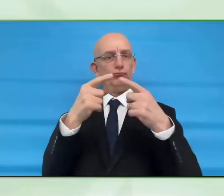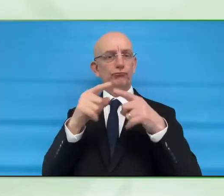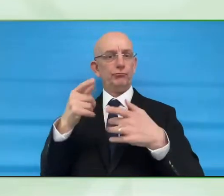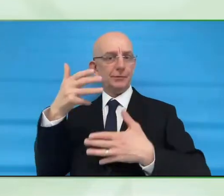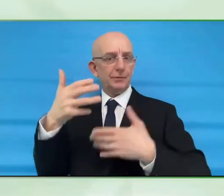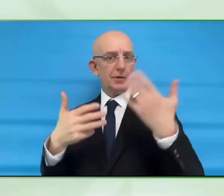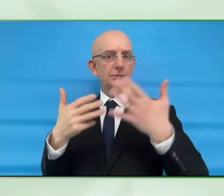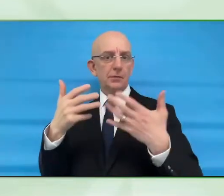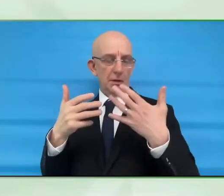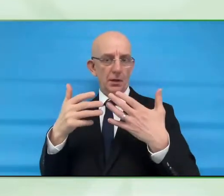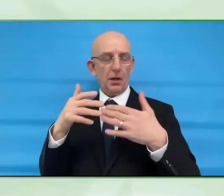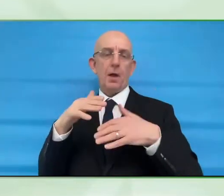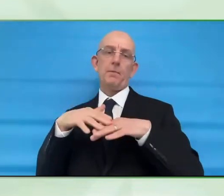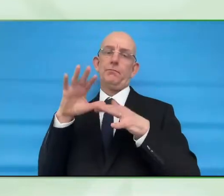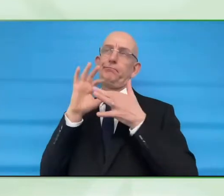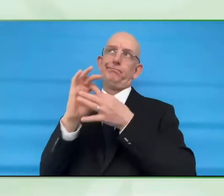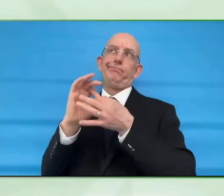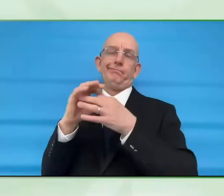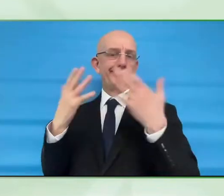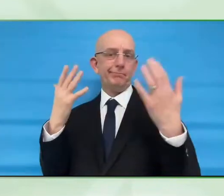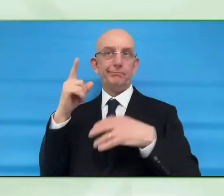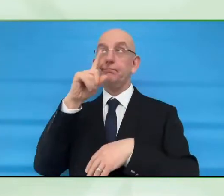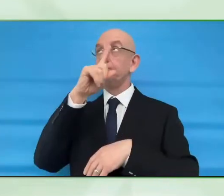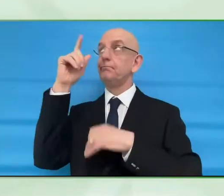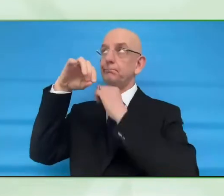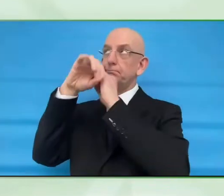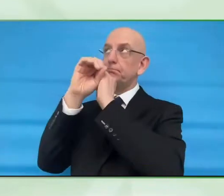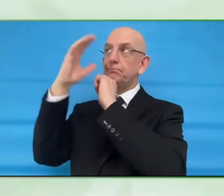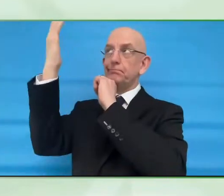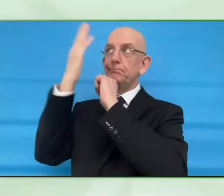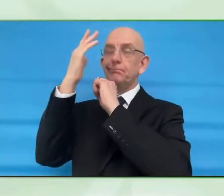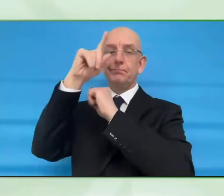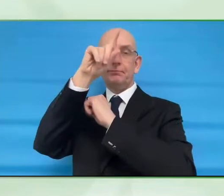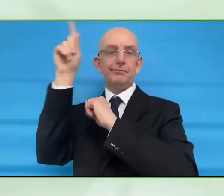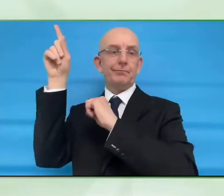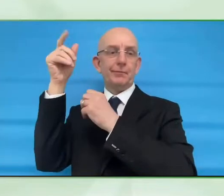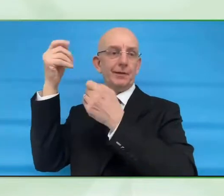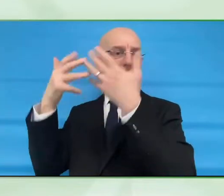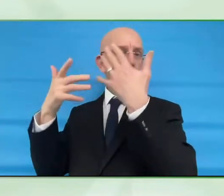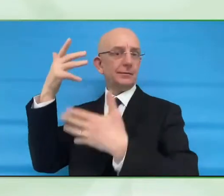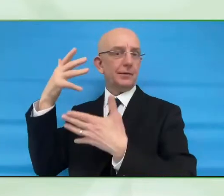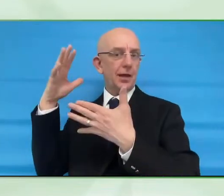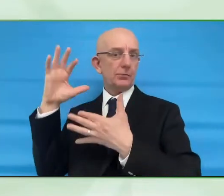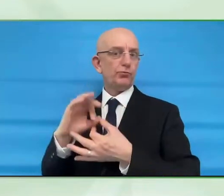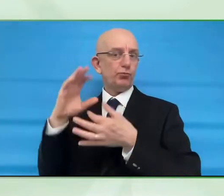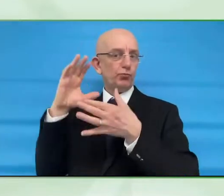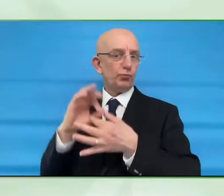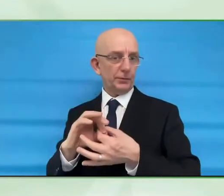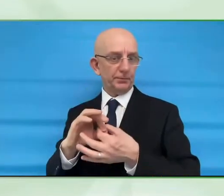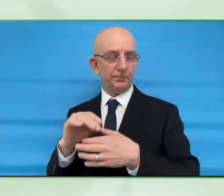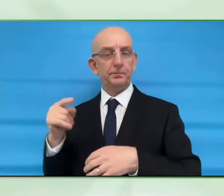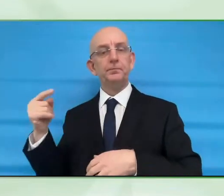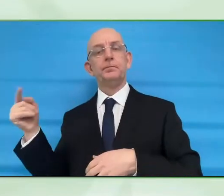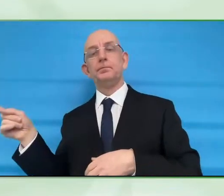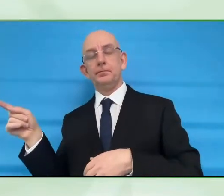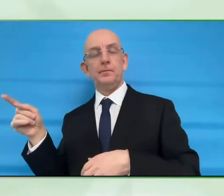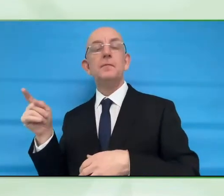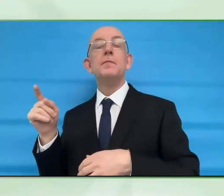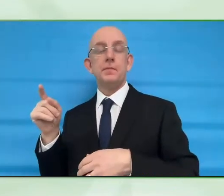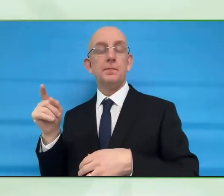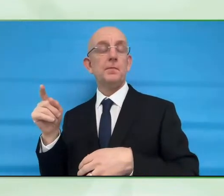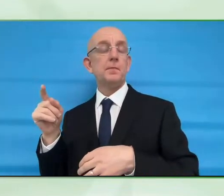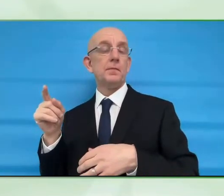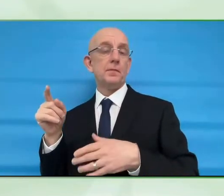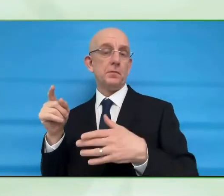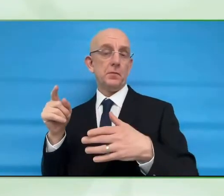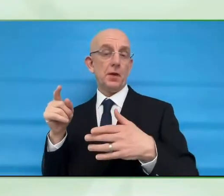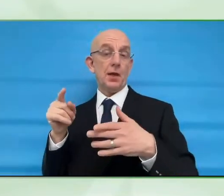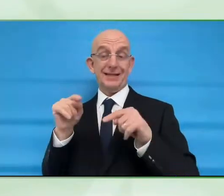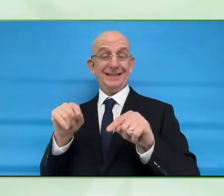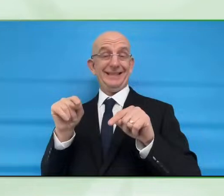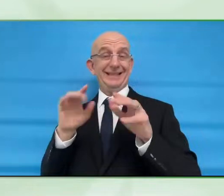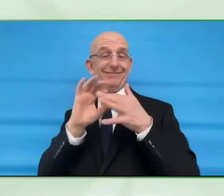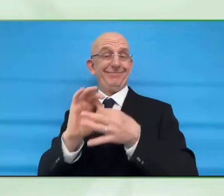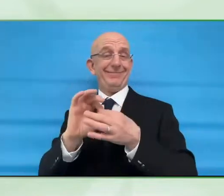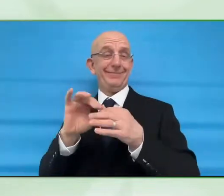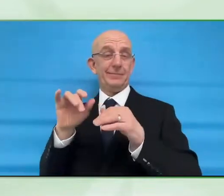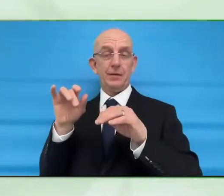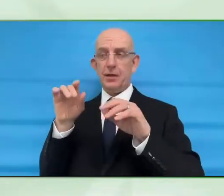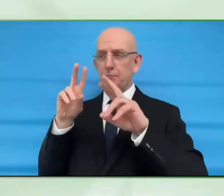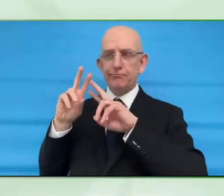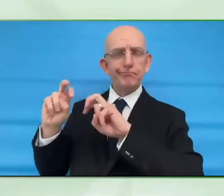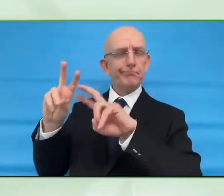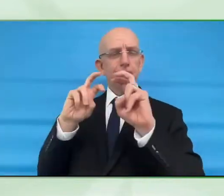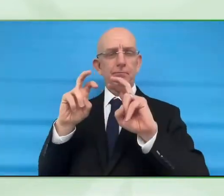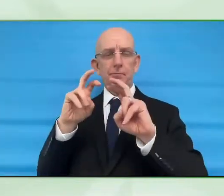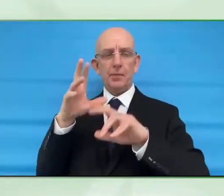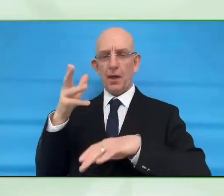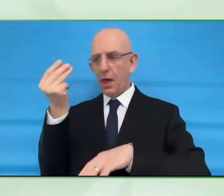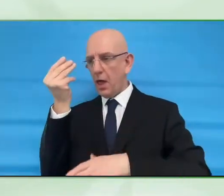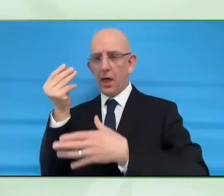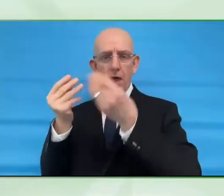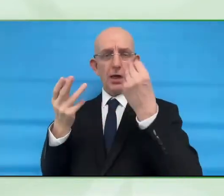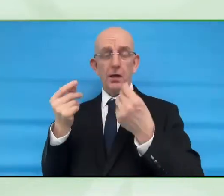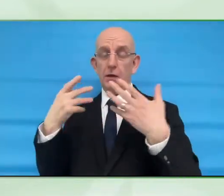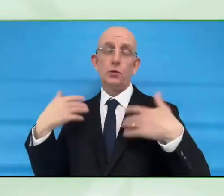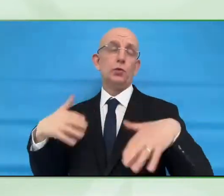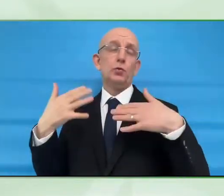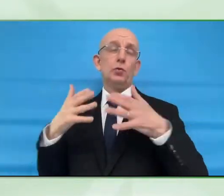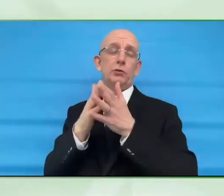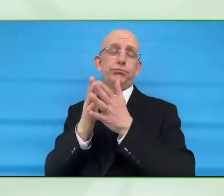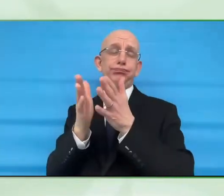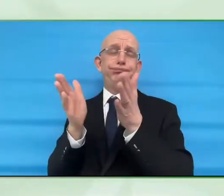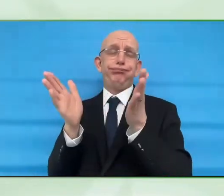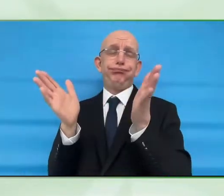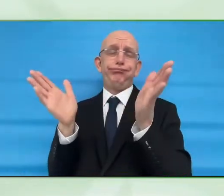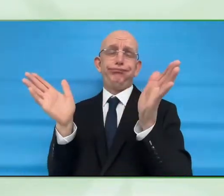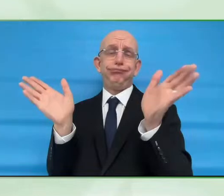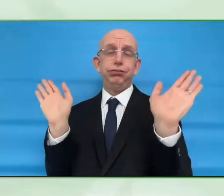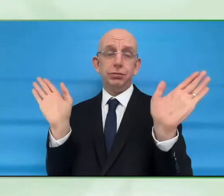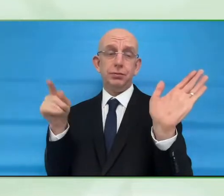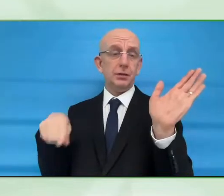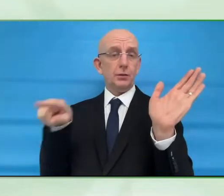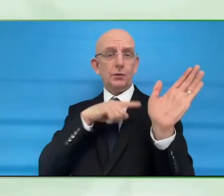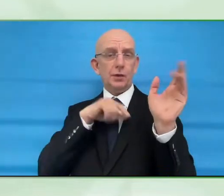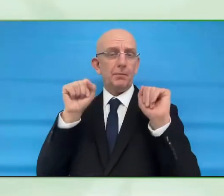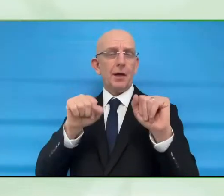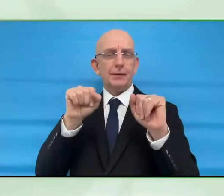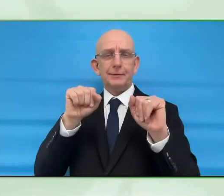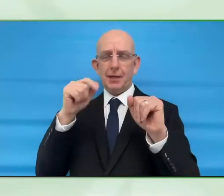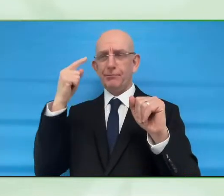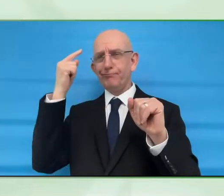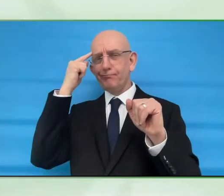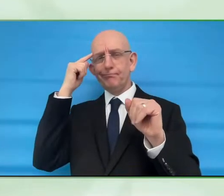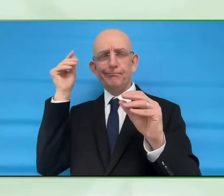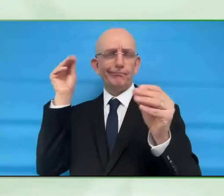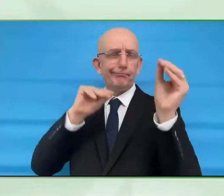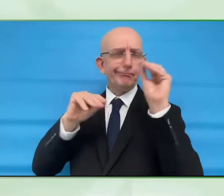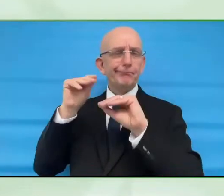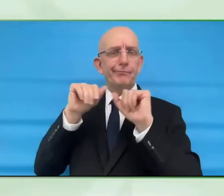Something where all the senses are involved and giving you as much information about your